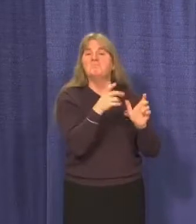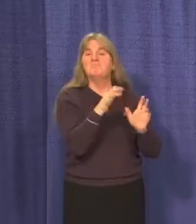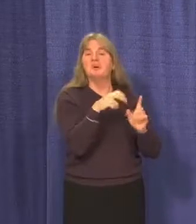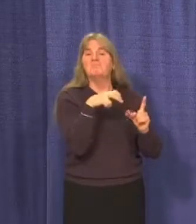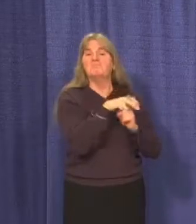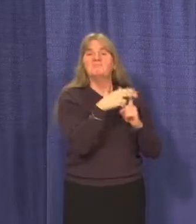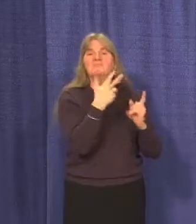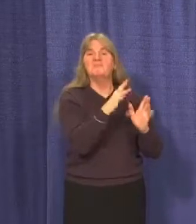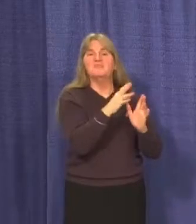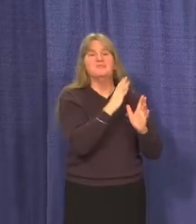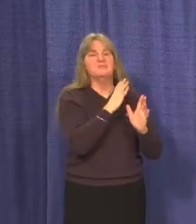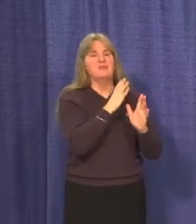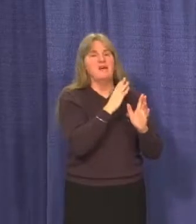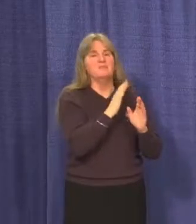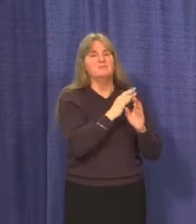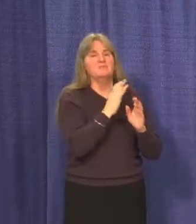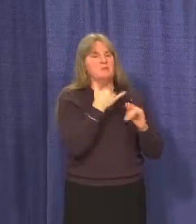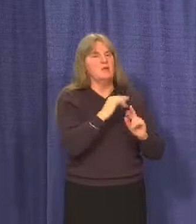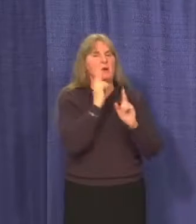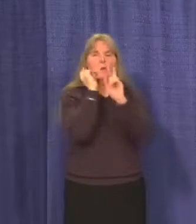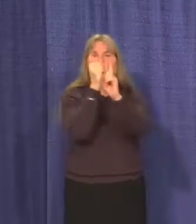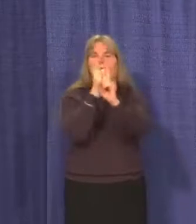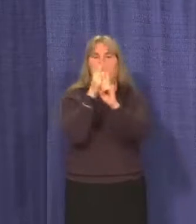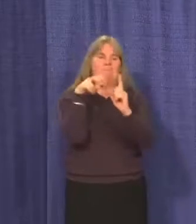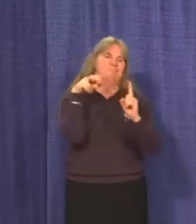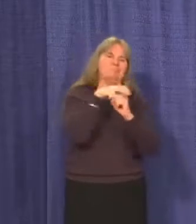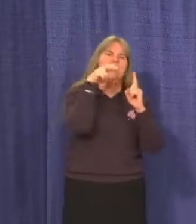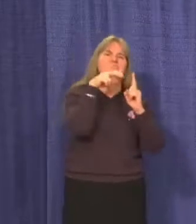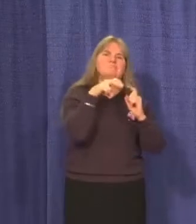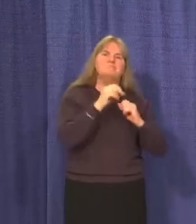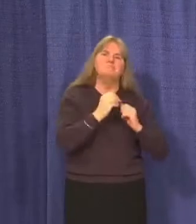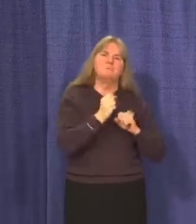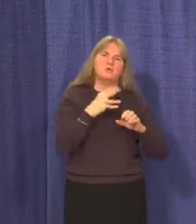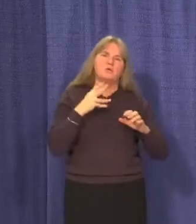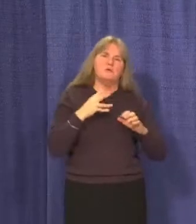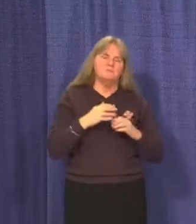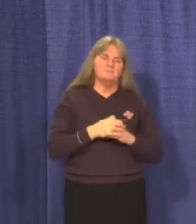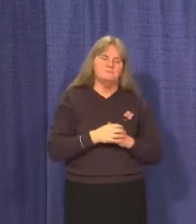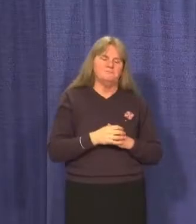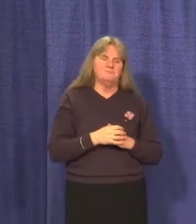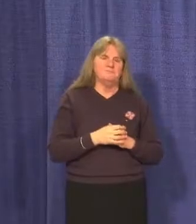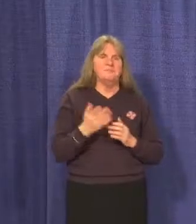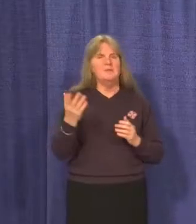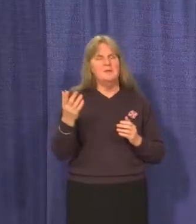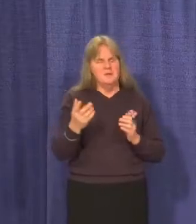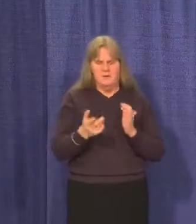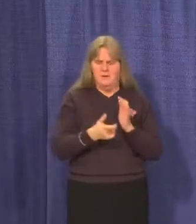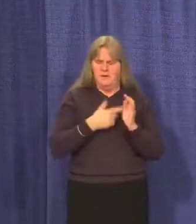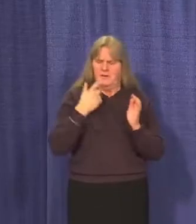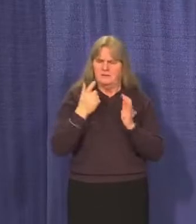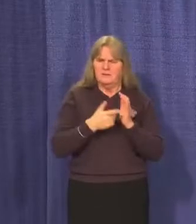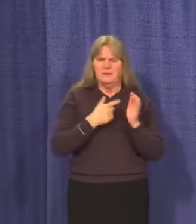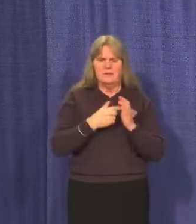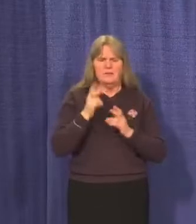That remains our ongoing goal in approach. Every now and then, I hear